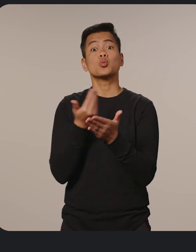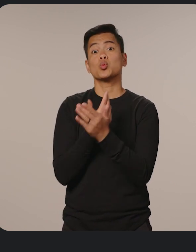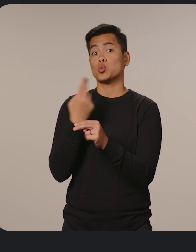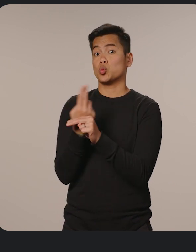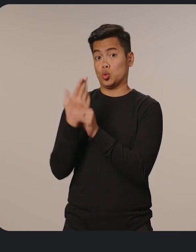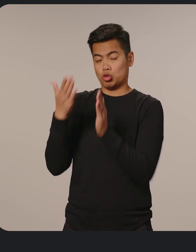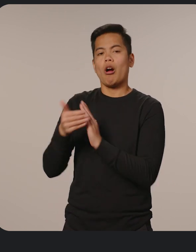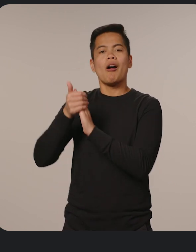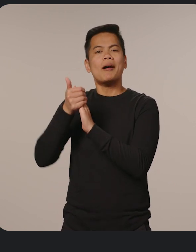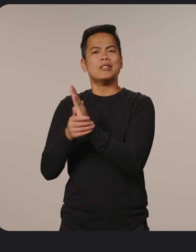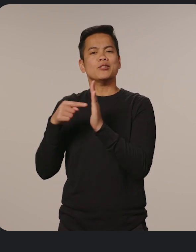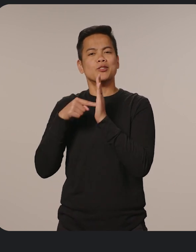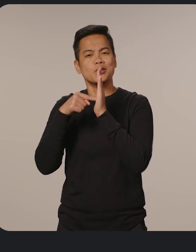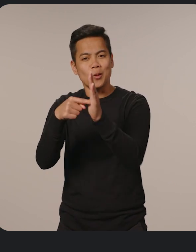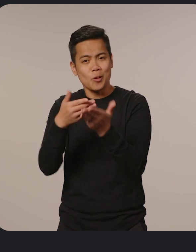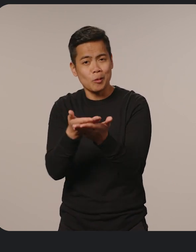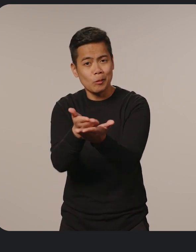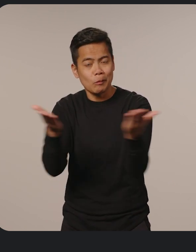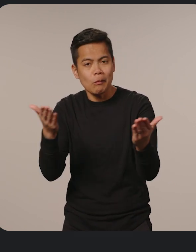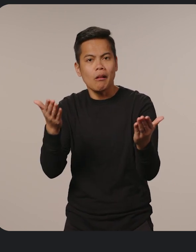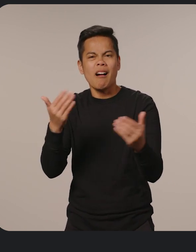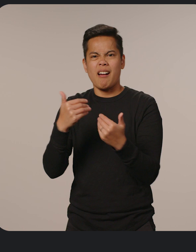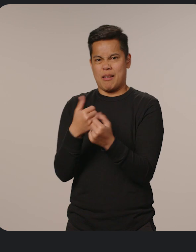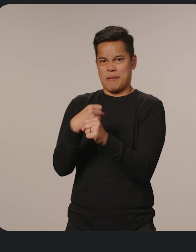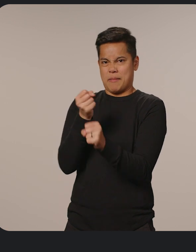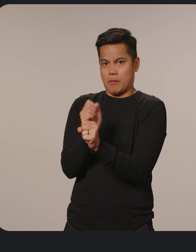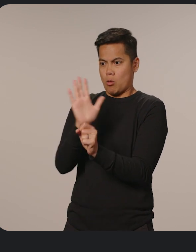how to make the most of their smart devices.